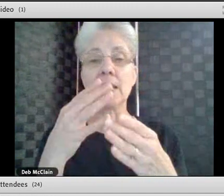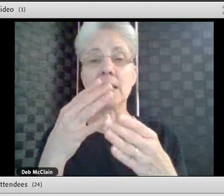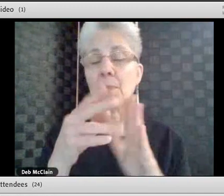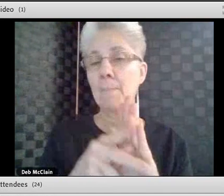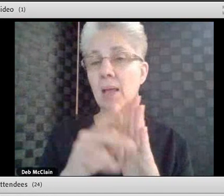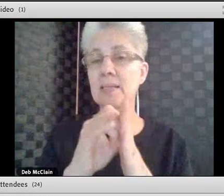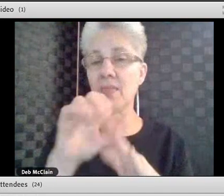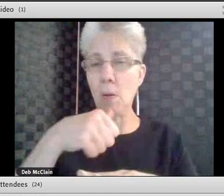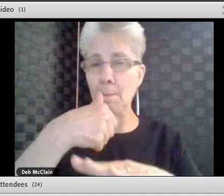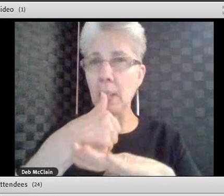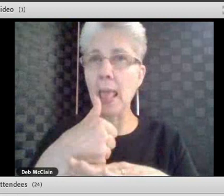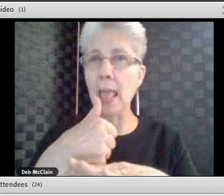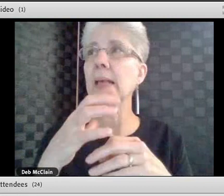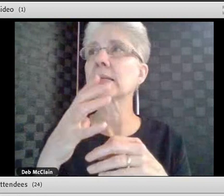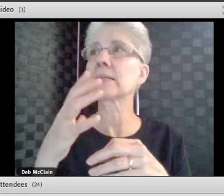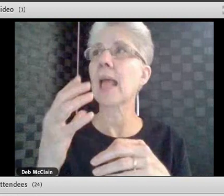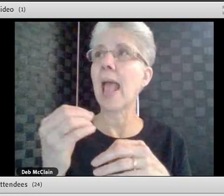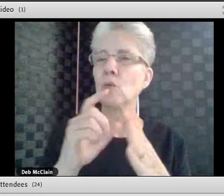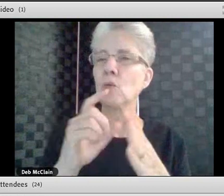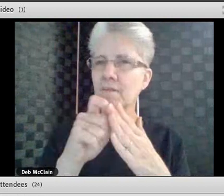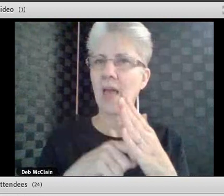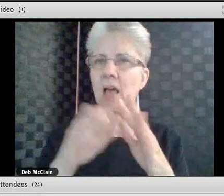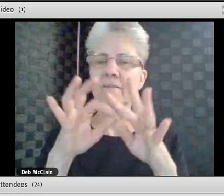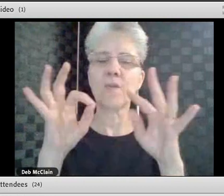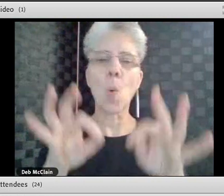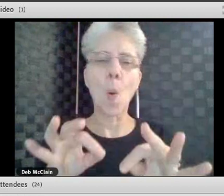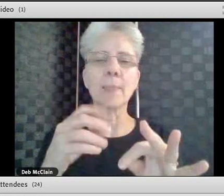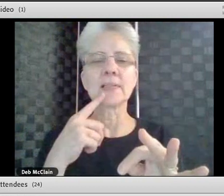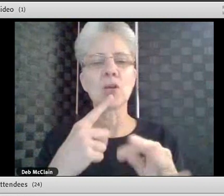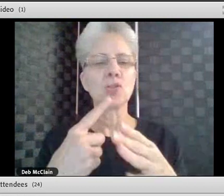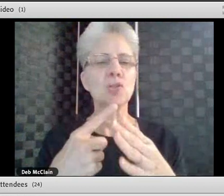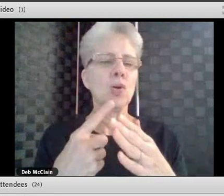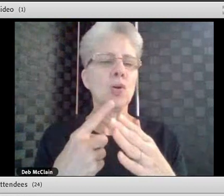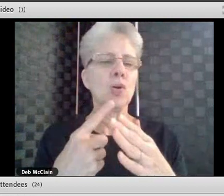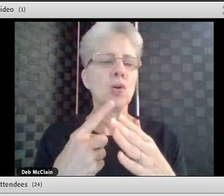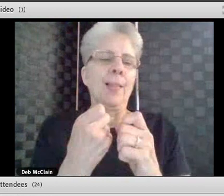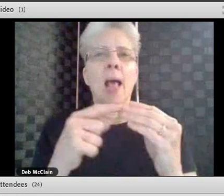It tells you some of the policies that are in place, and you fill out a form.